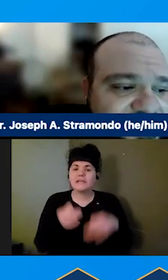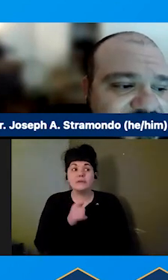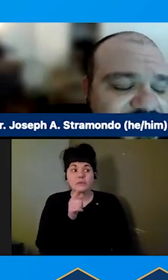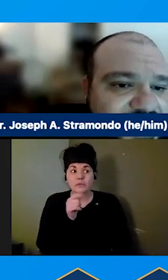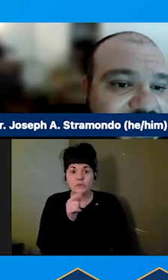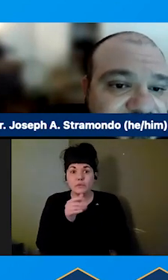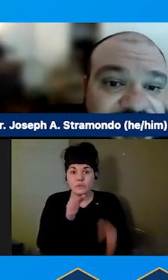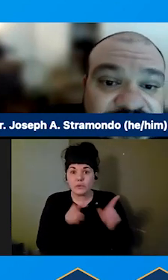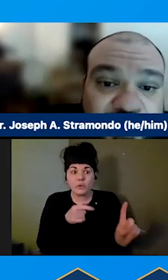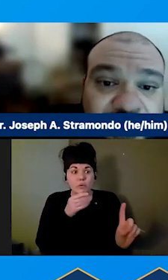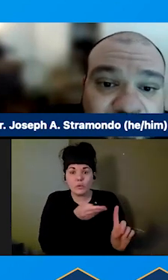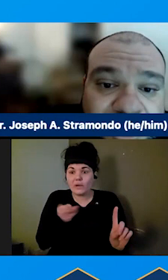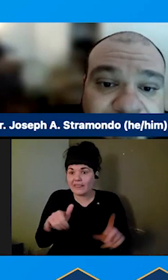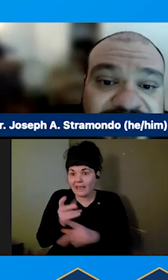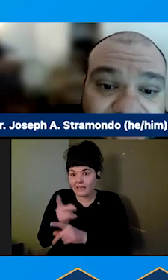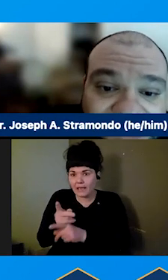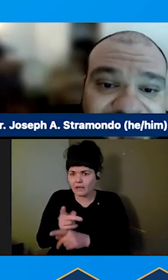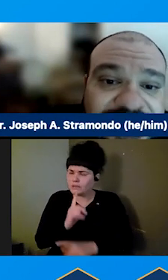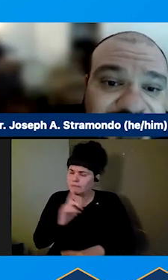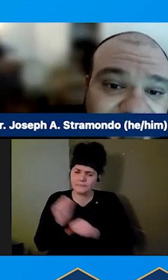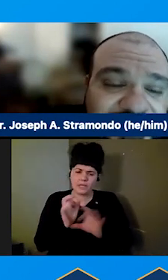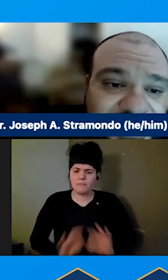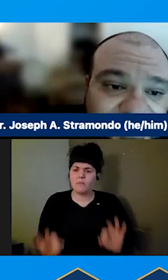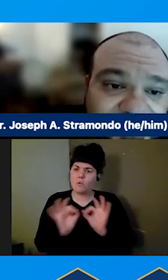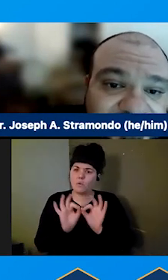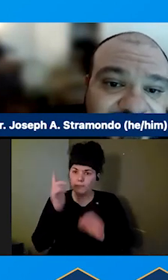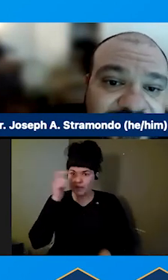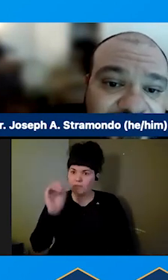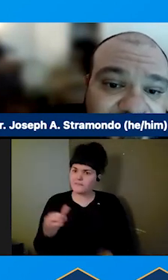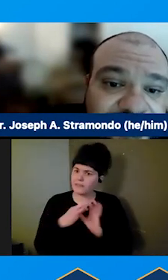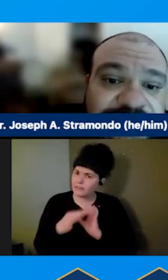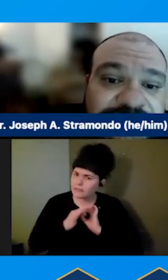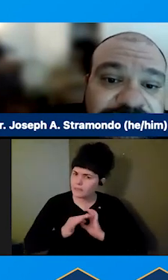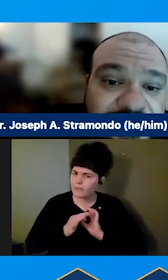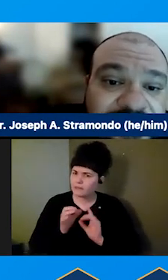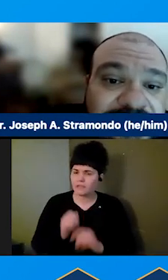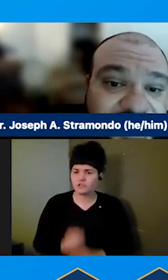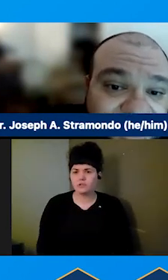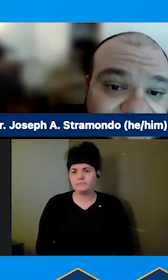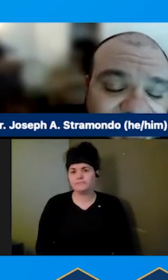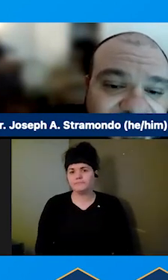provides this care I think is super important because of the intimate nature of personal care